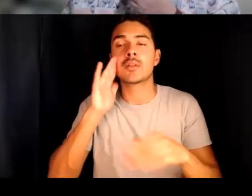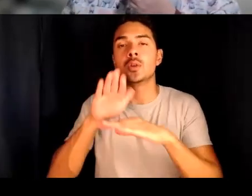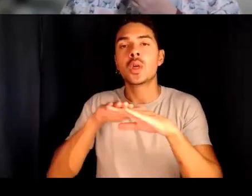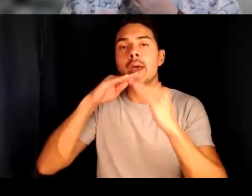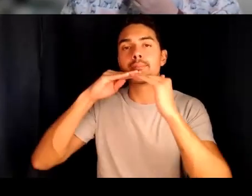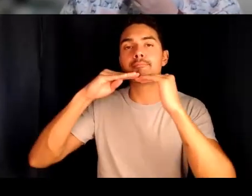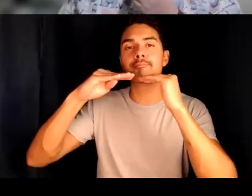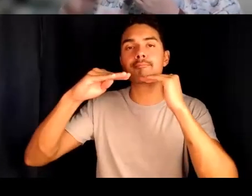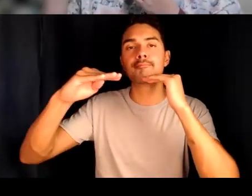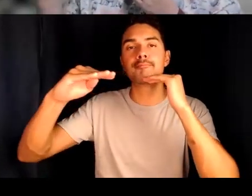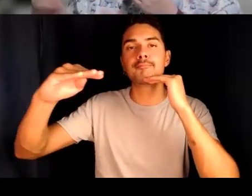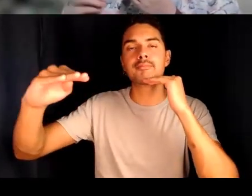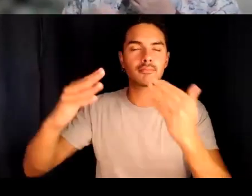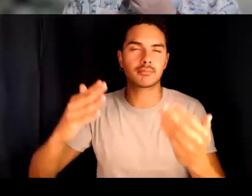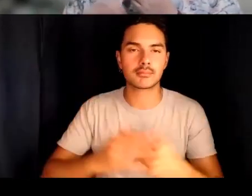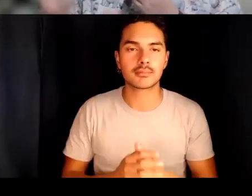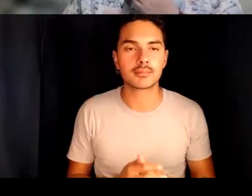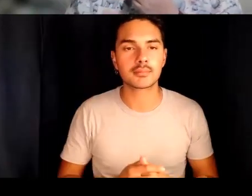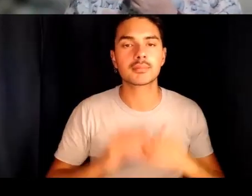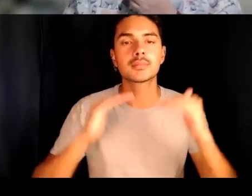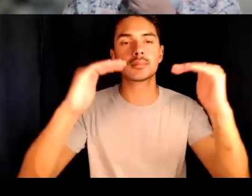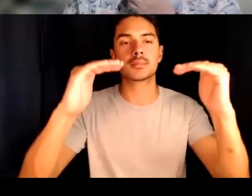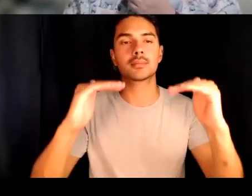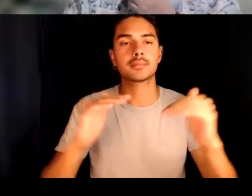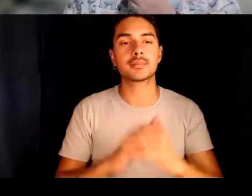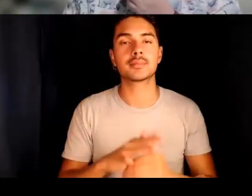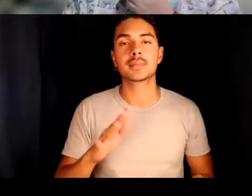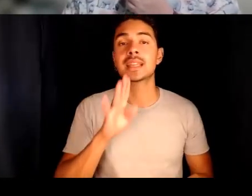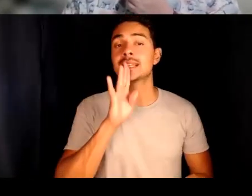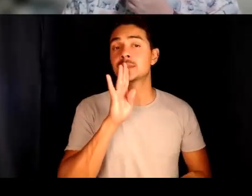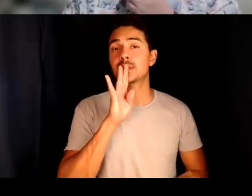Their speech might follow a clear pattern or timeline